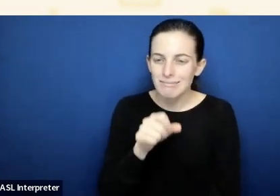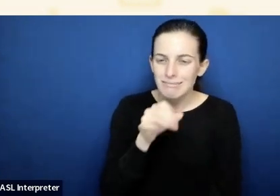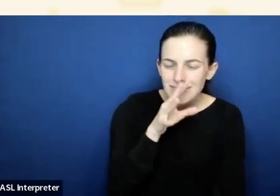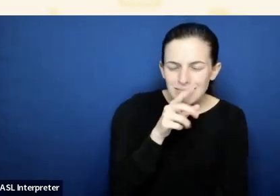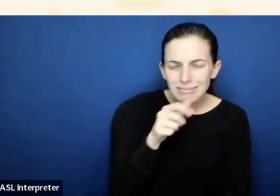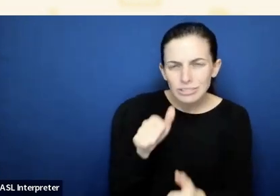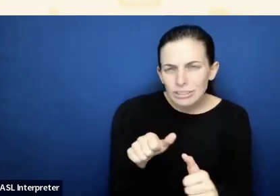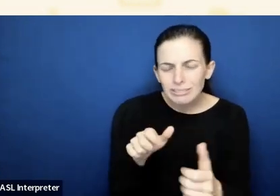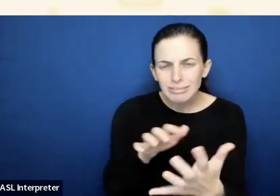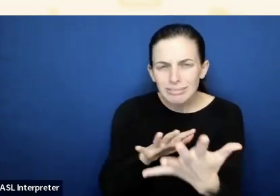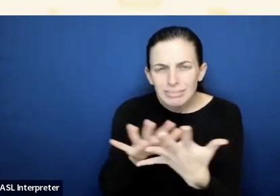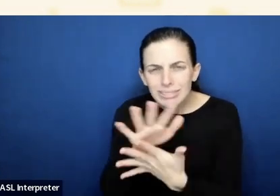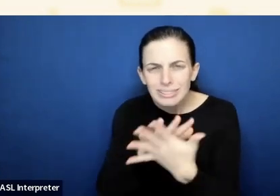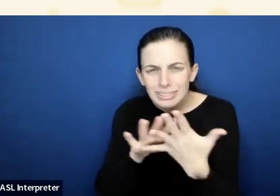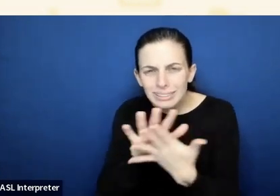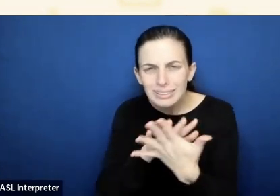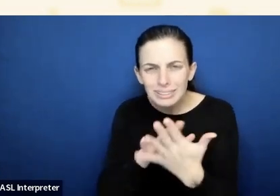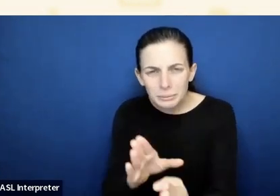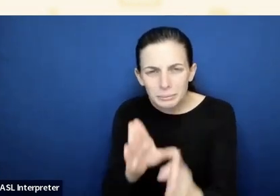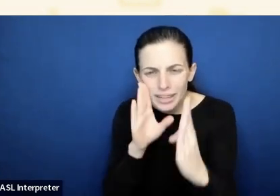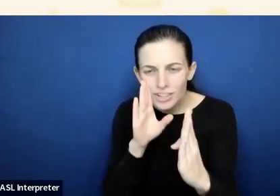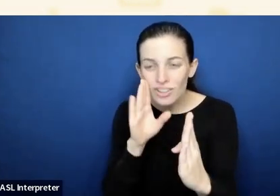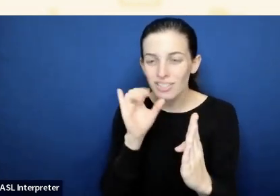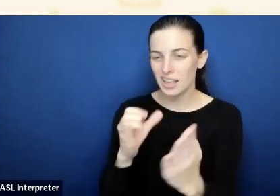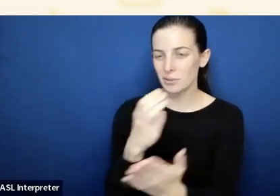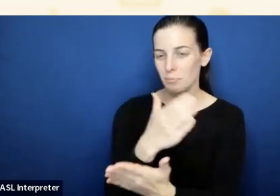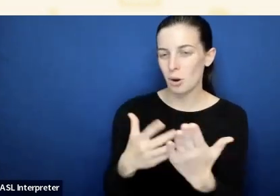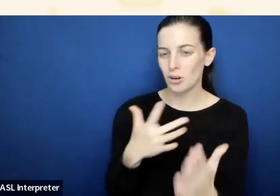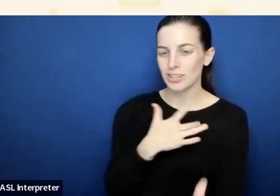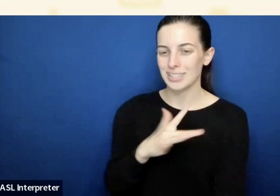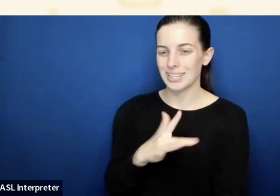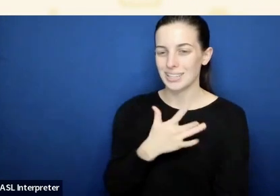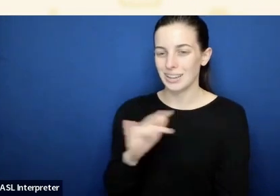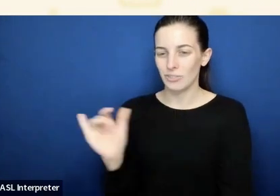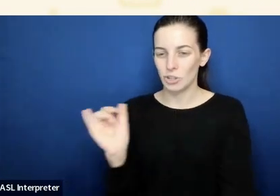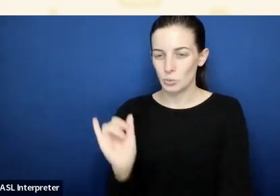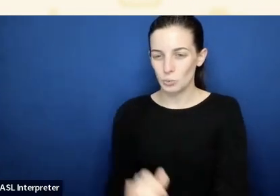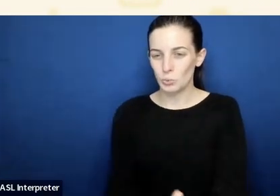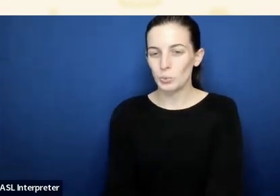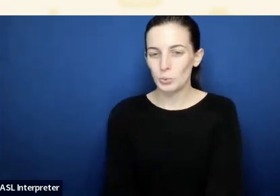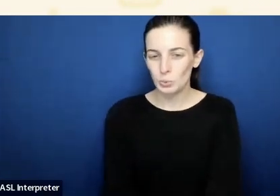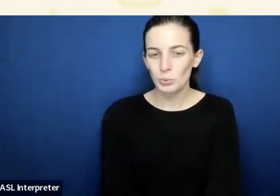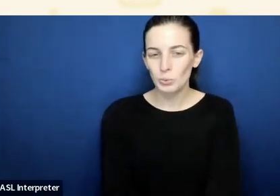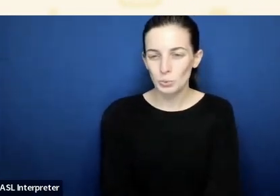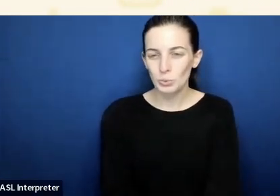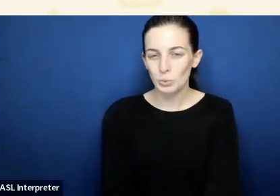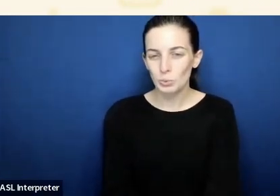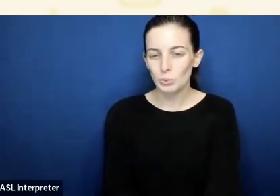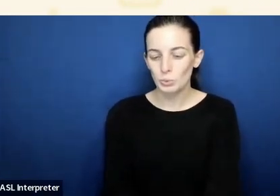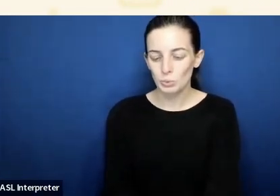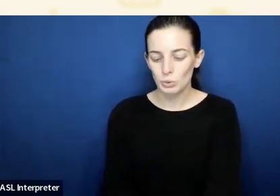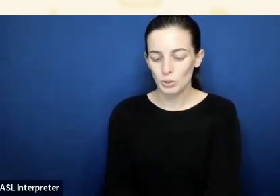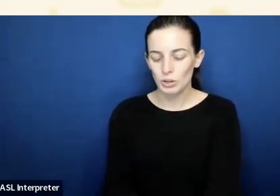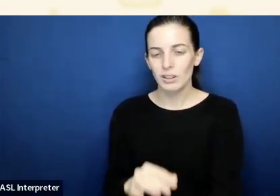Yes, that's also the sensitivity, reflecting on clothes